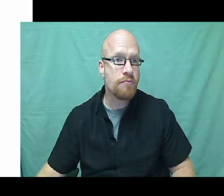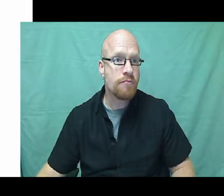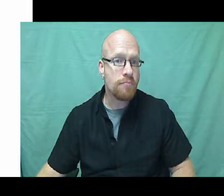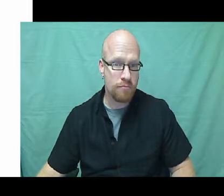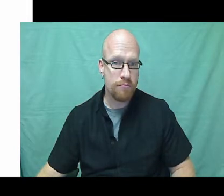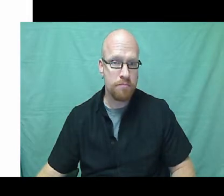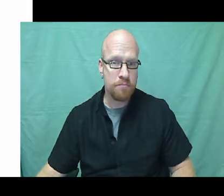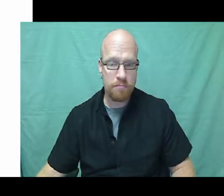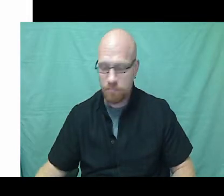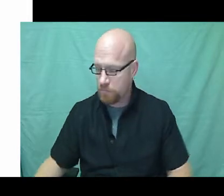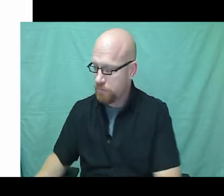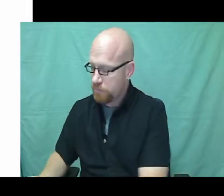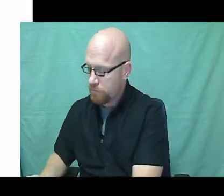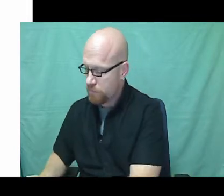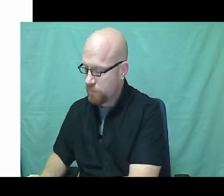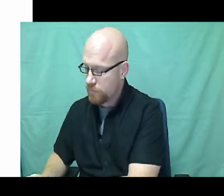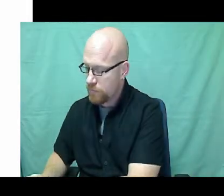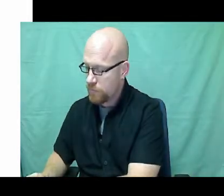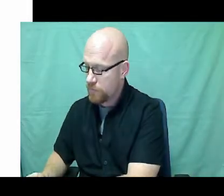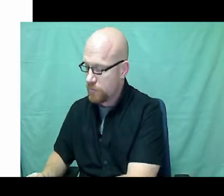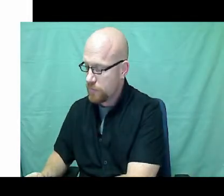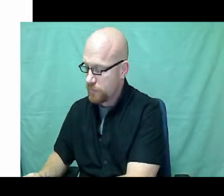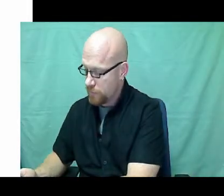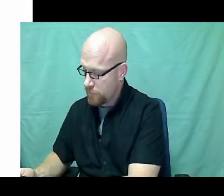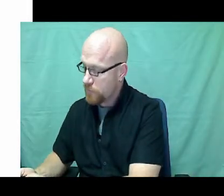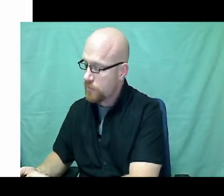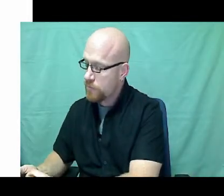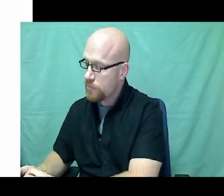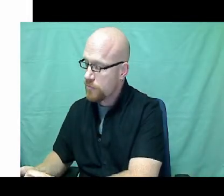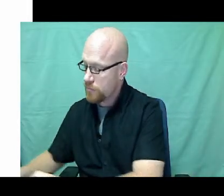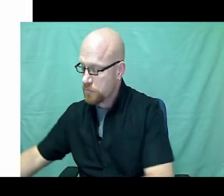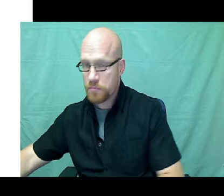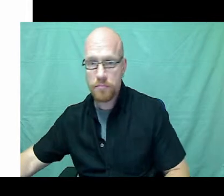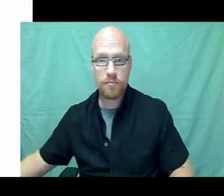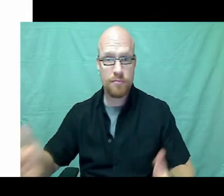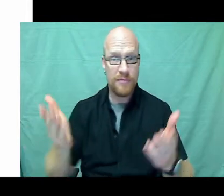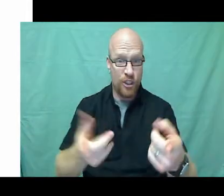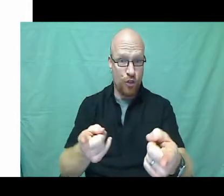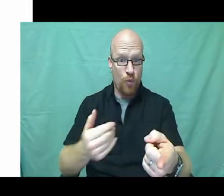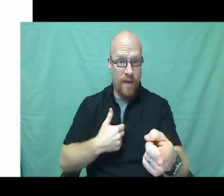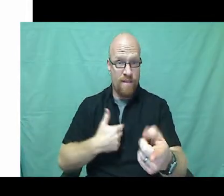[ Pause ]